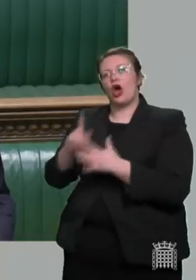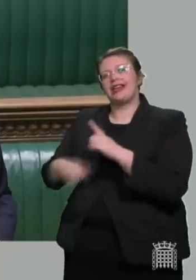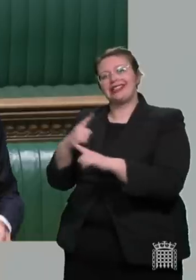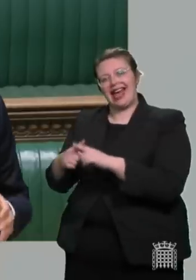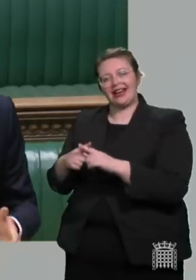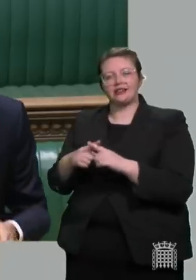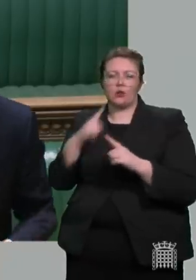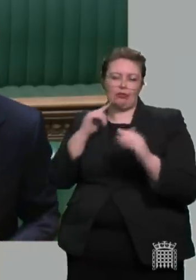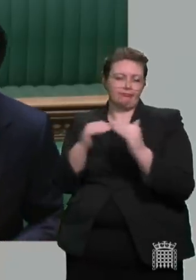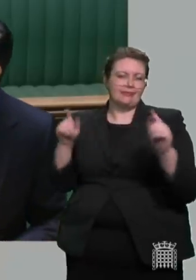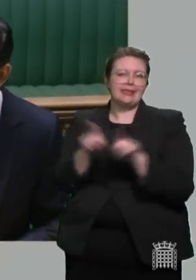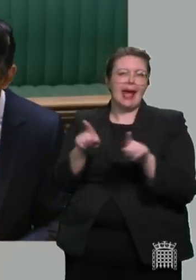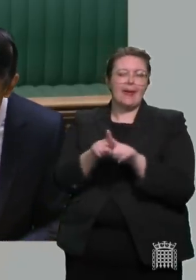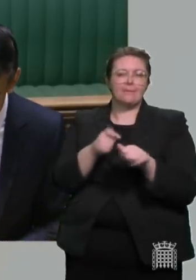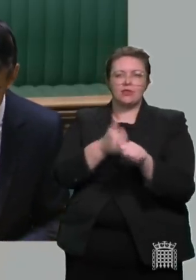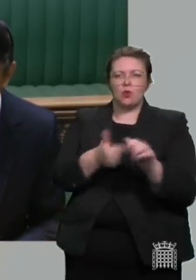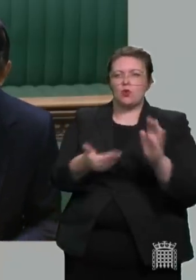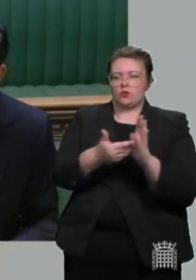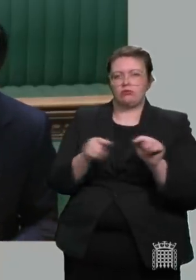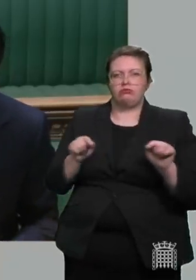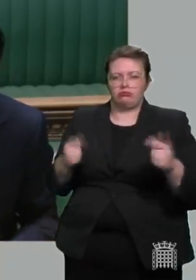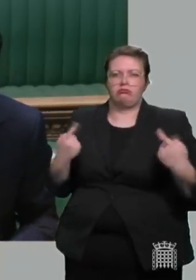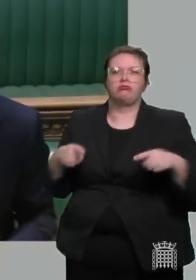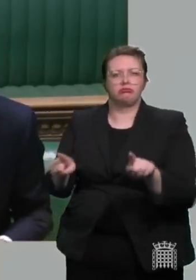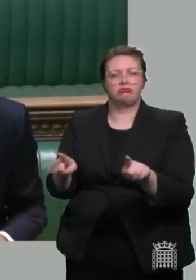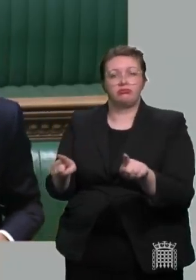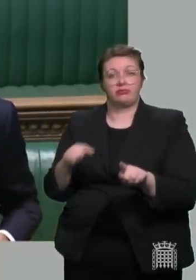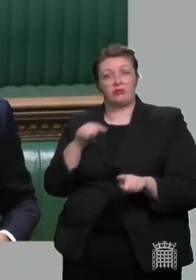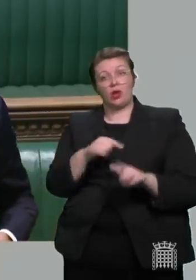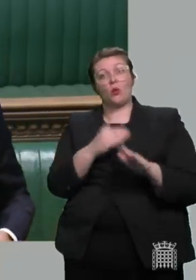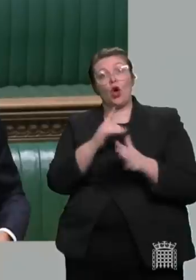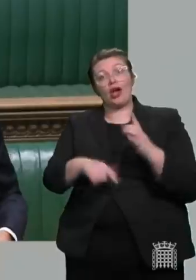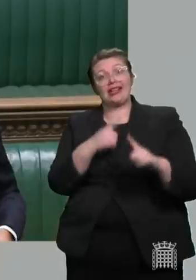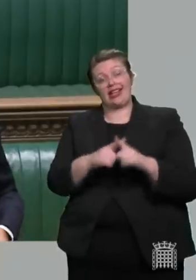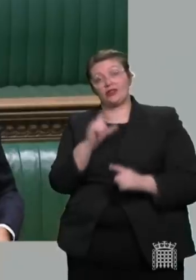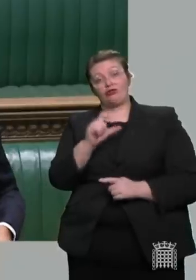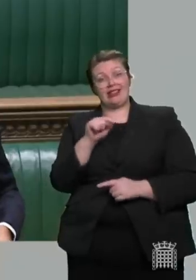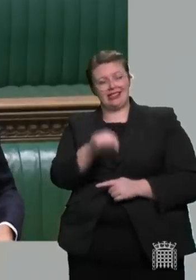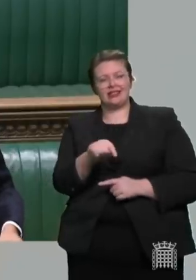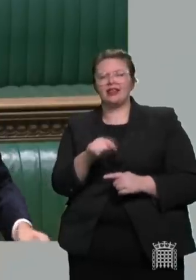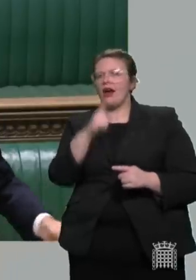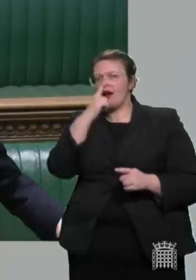the way that system works operationally, we will need to do so with a one-off payment of £500.